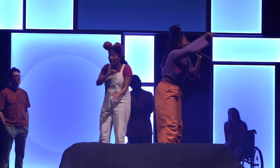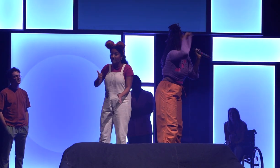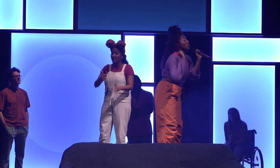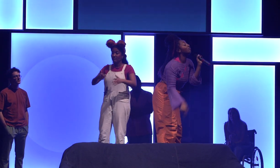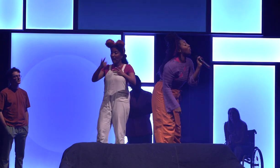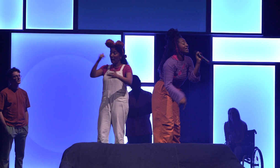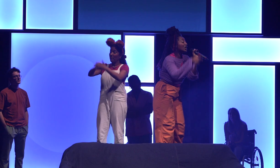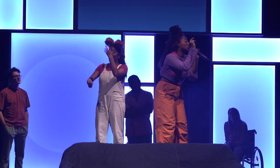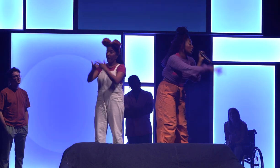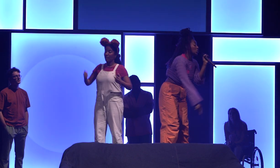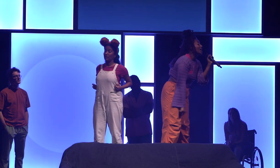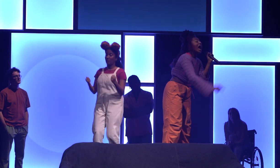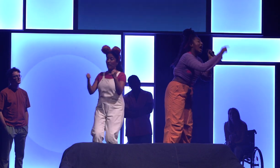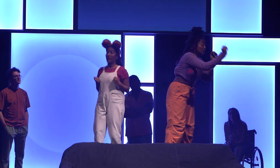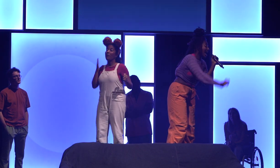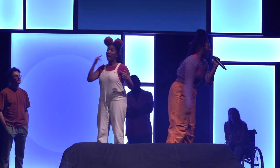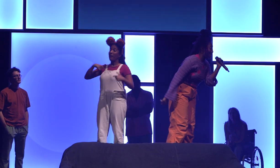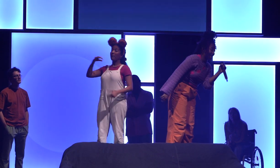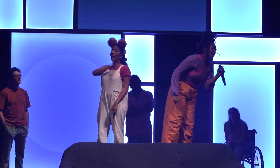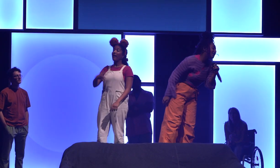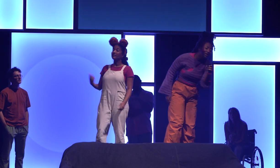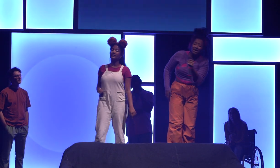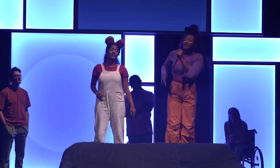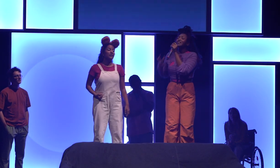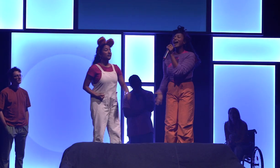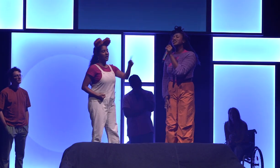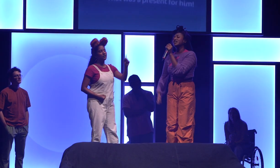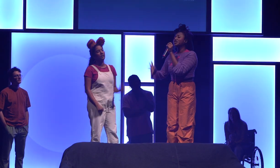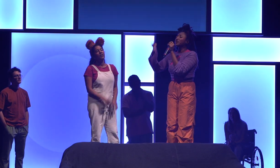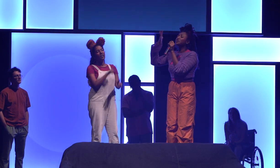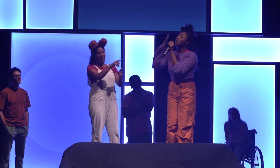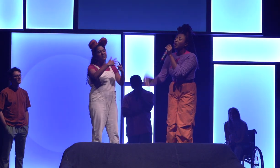I'll get you another one as soon as I get paid. 'Sash, that shit cost a lot of